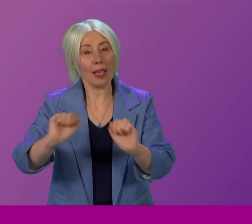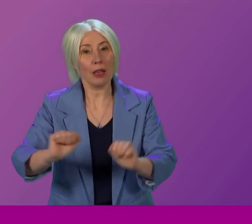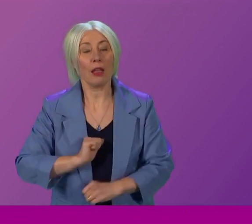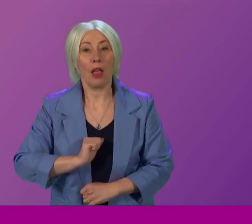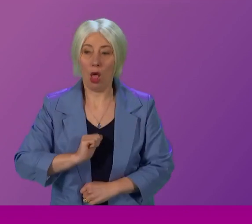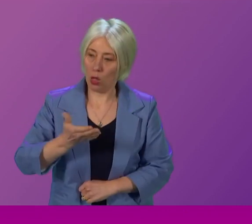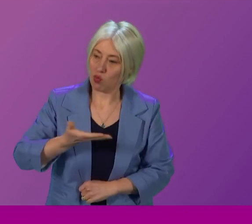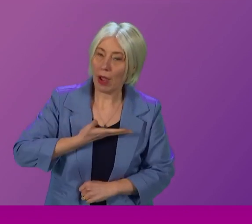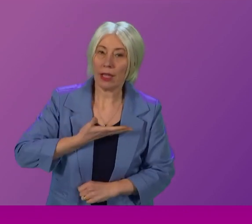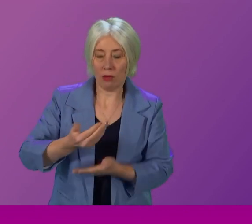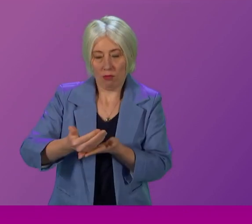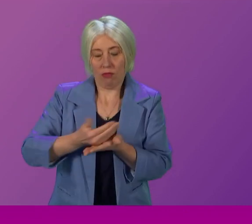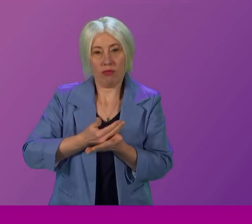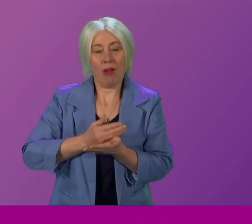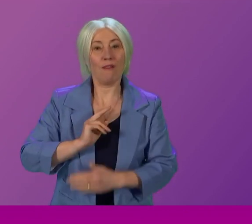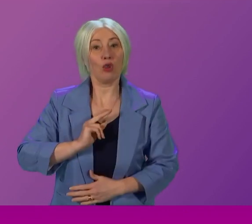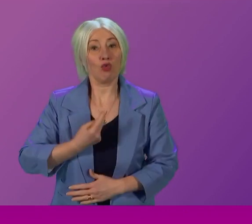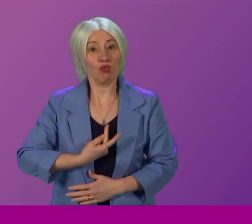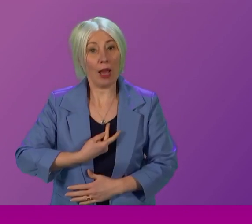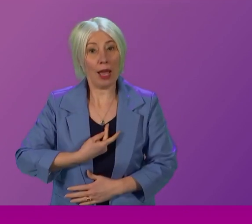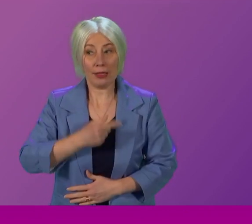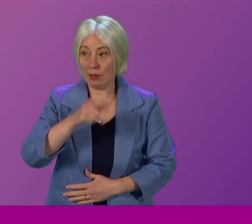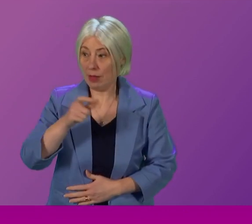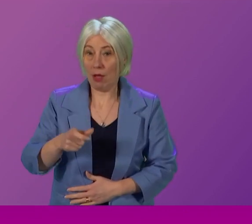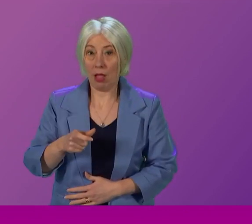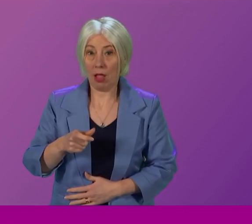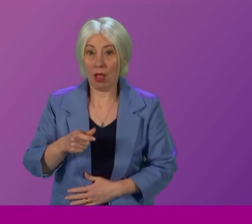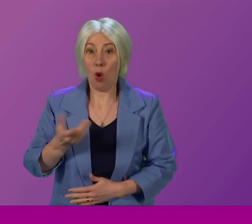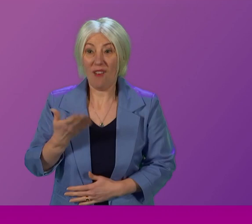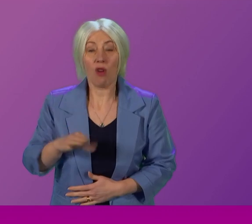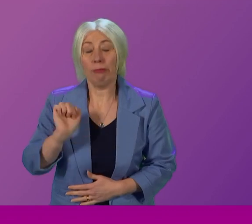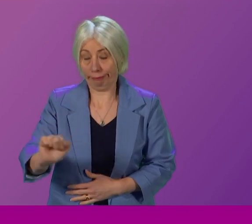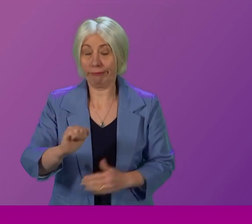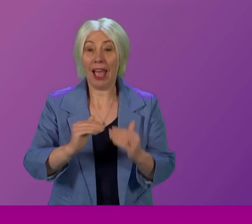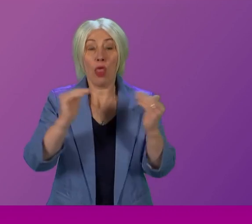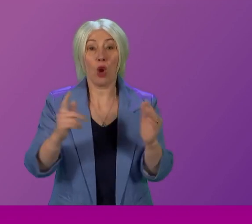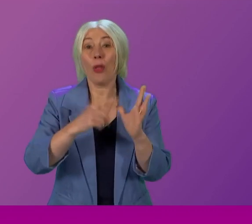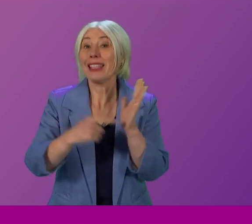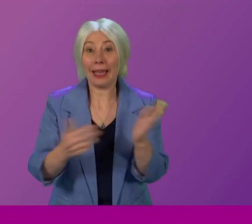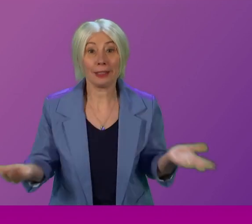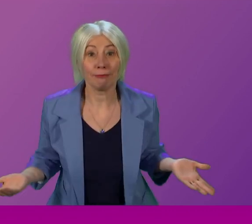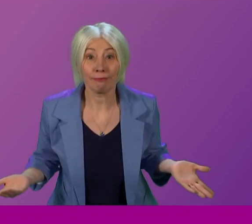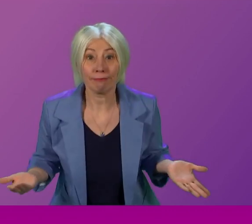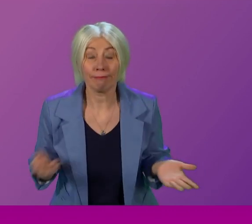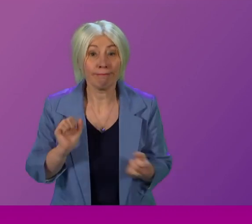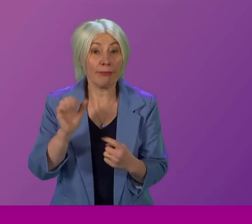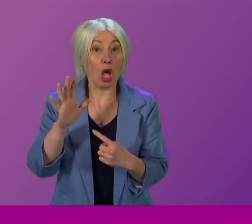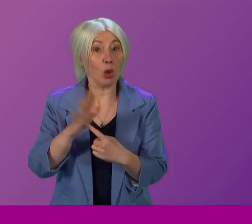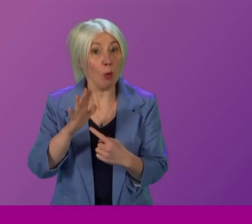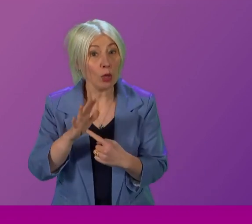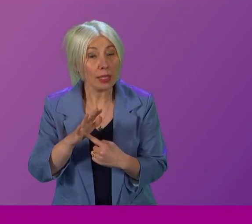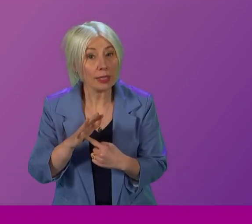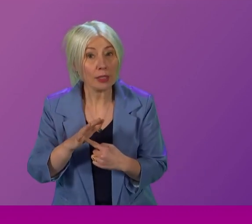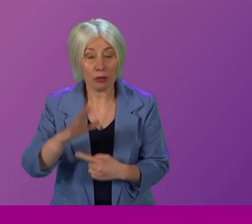protections that trans people have flow from that legislation, and it is important to set that out.